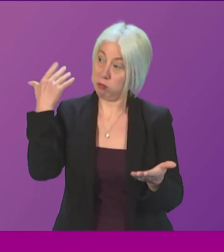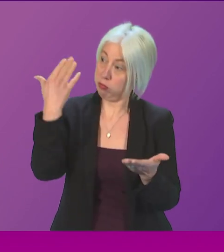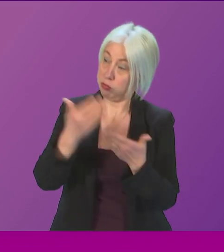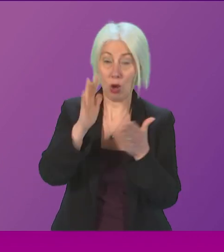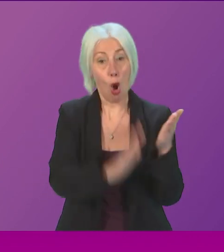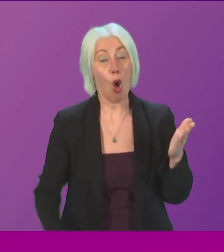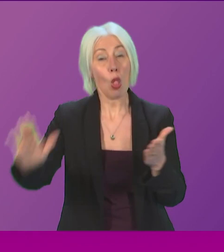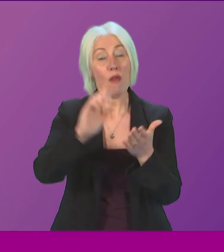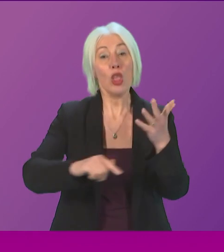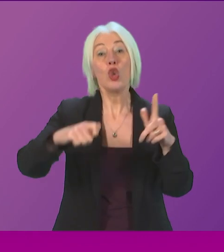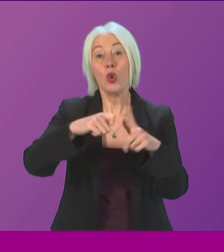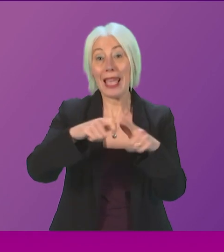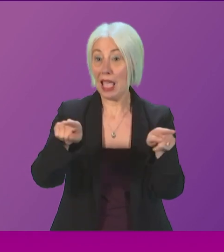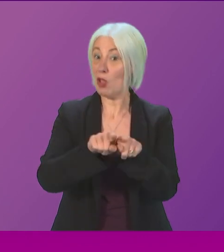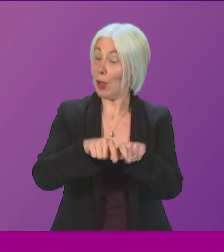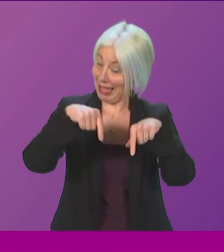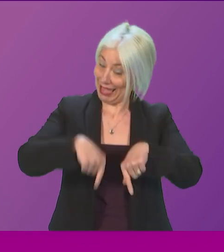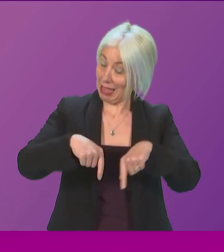Kingdom, including here in Scotland, is indisputable.